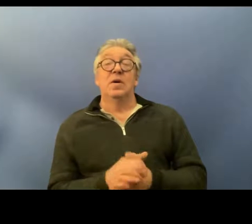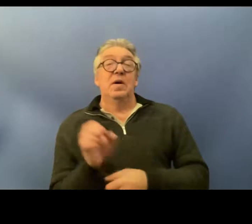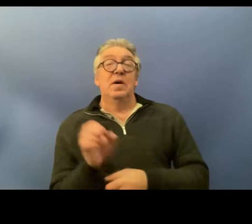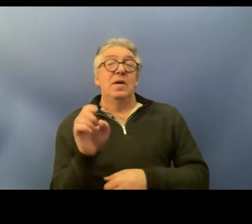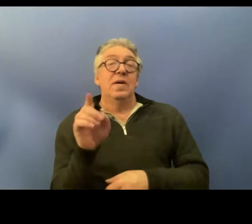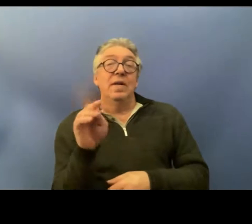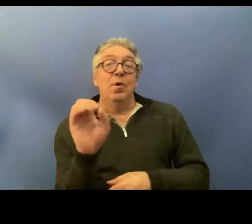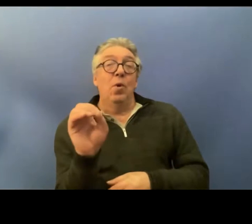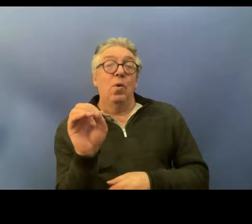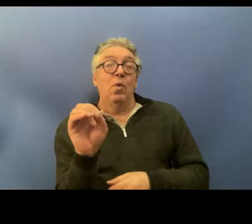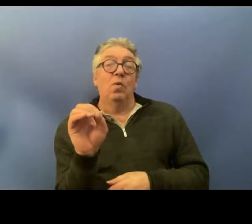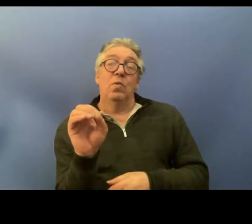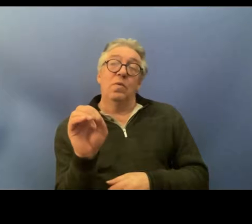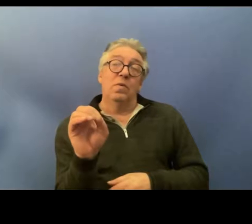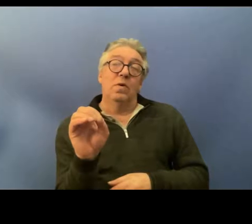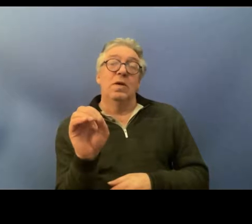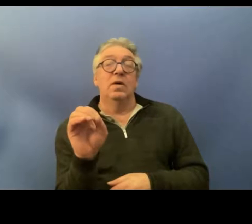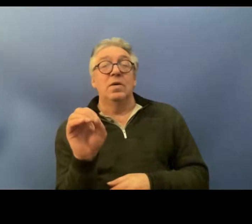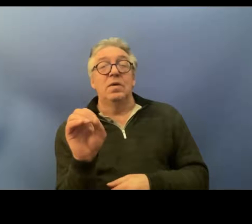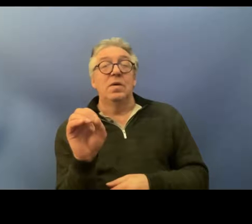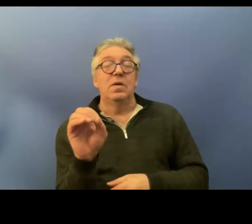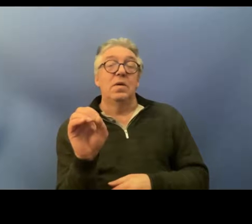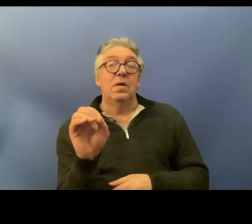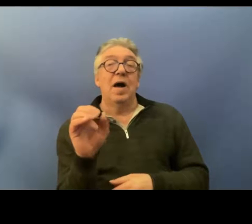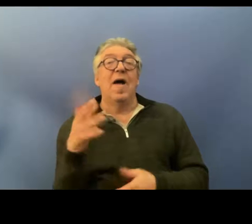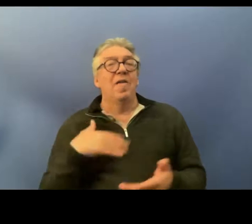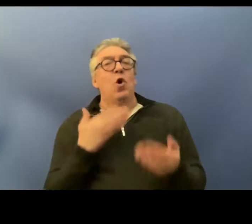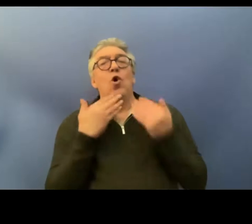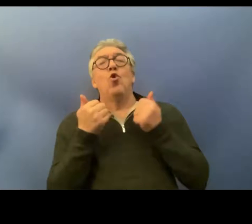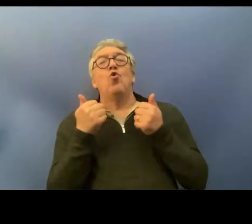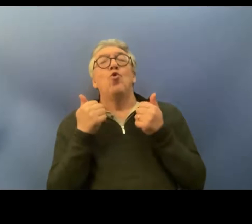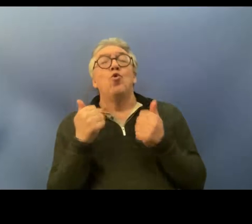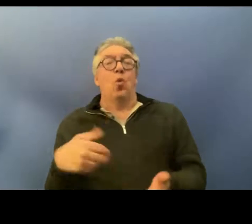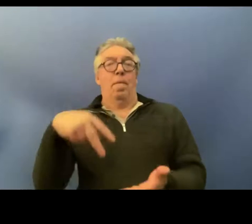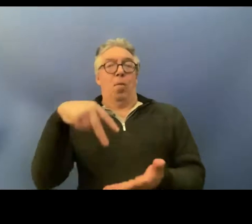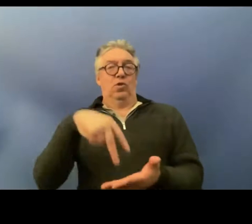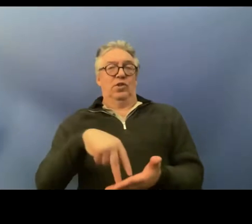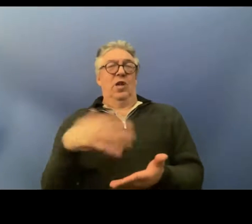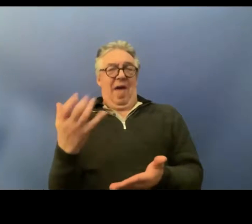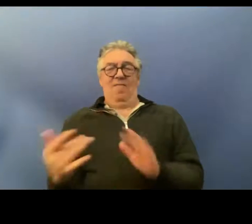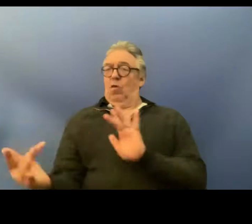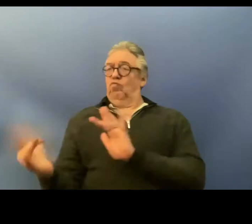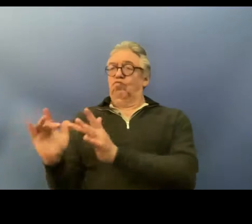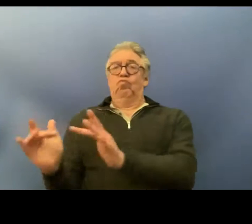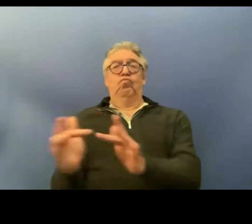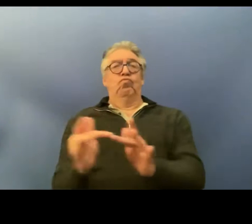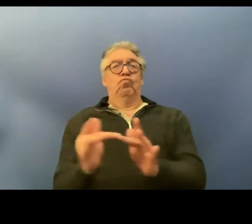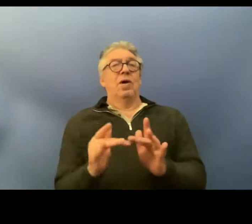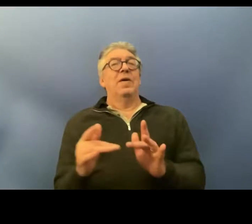most of the cases are well positioned within the Civil Society networks that we know are